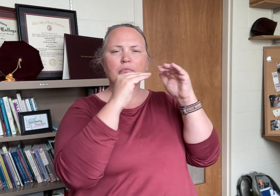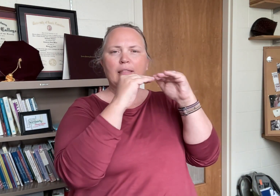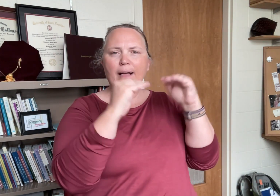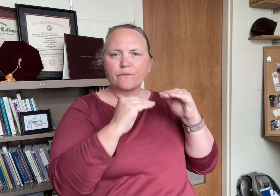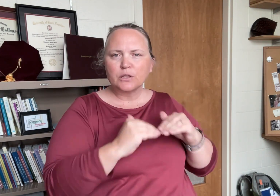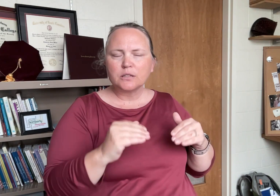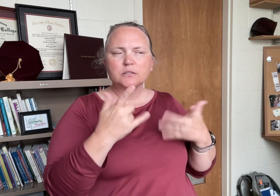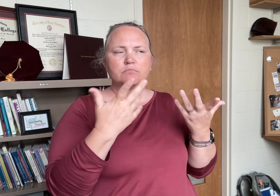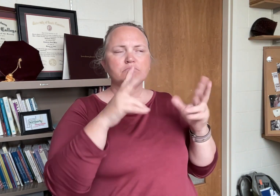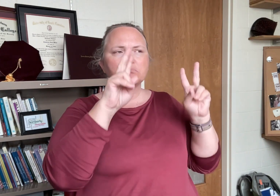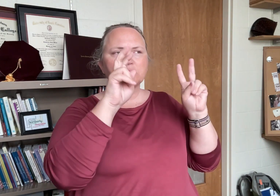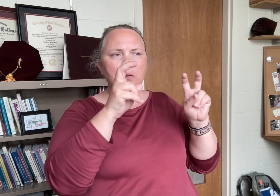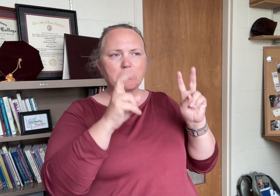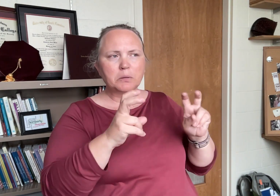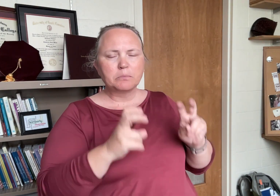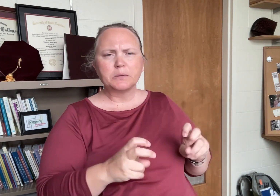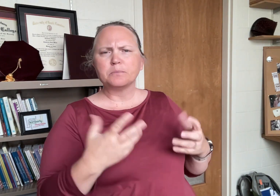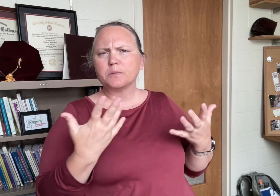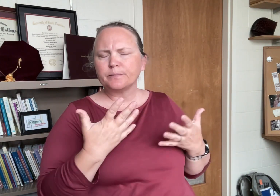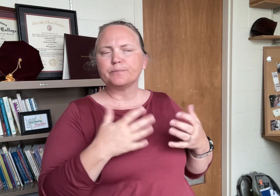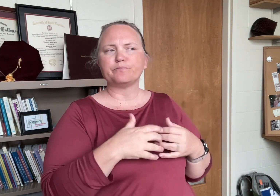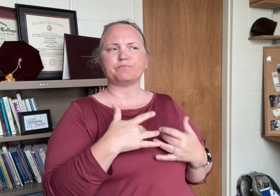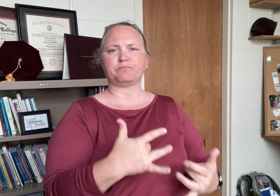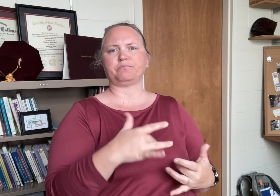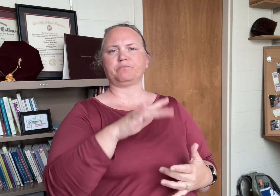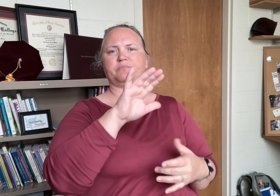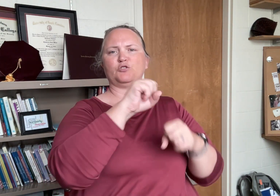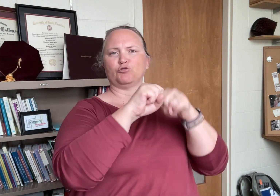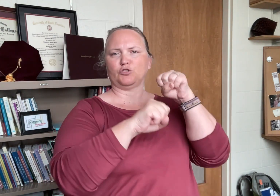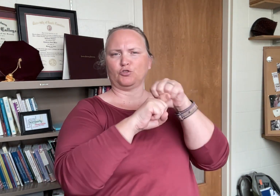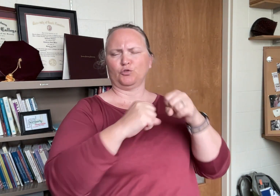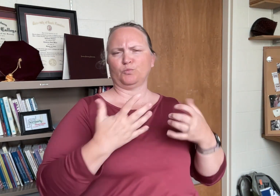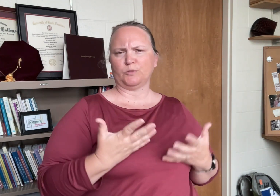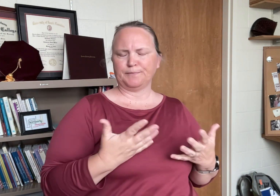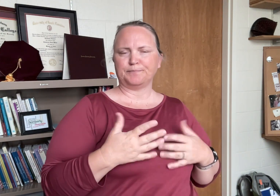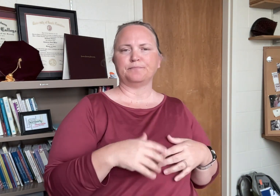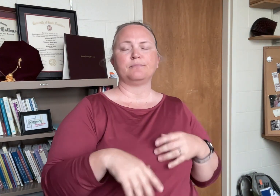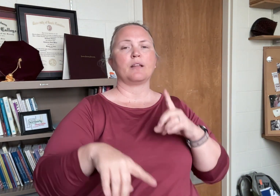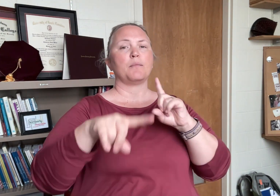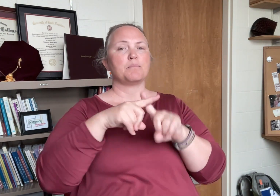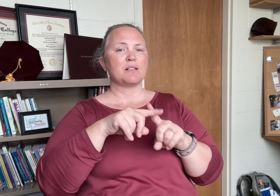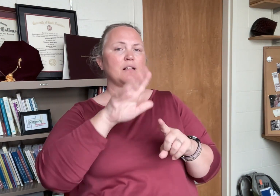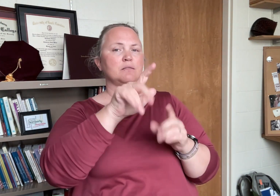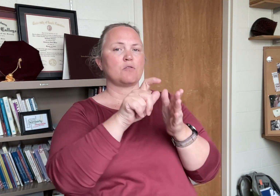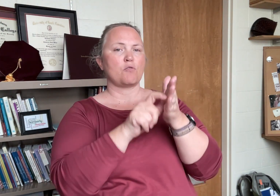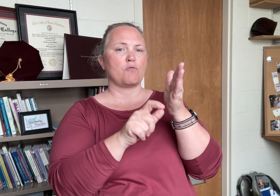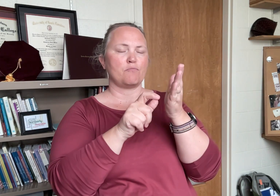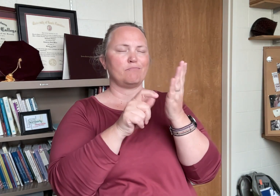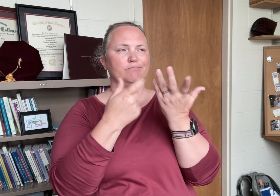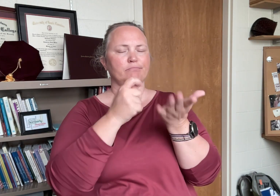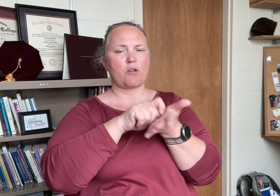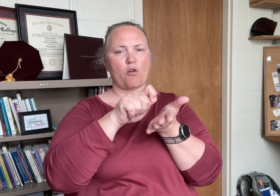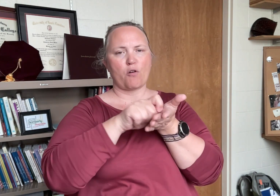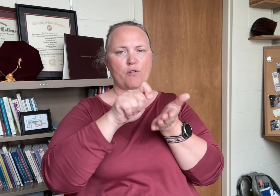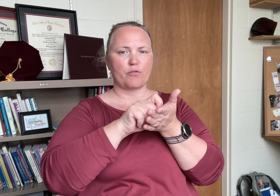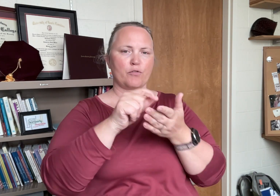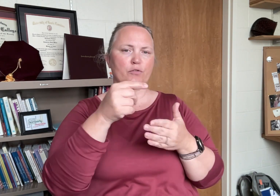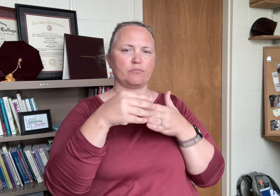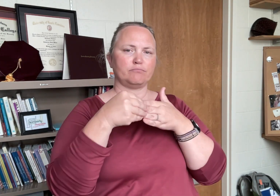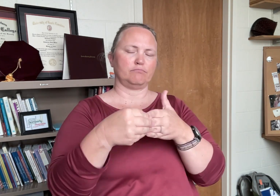type of headings they use and the general structure of the articles. and then also take a look at the author guidelines that will